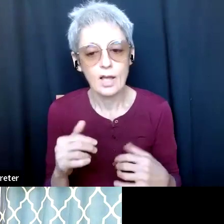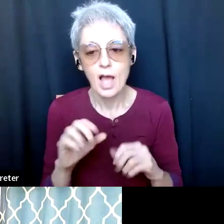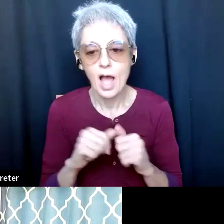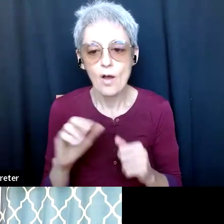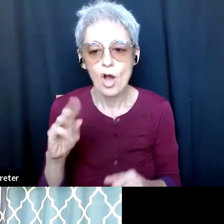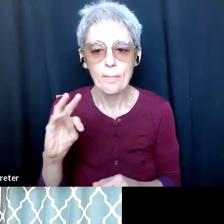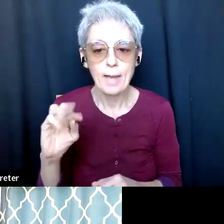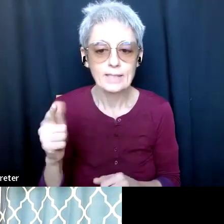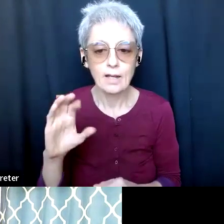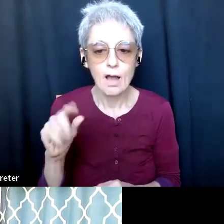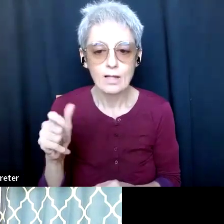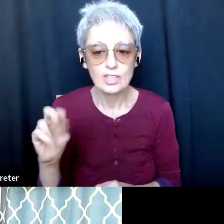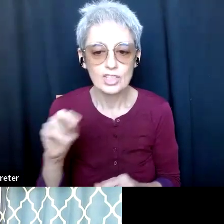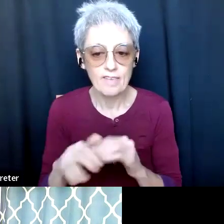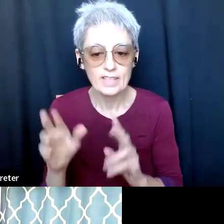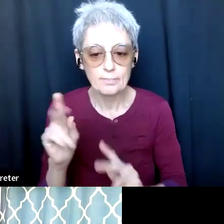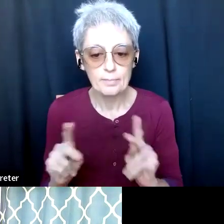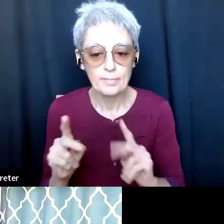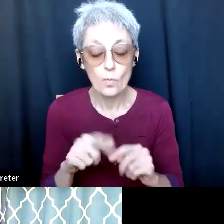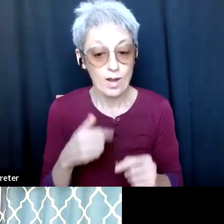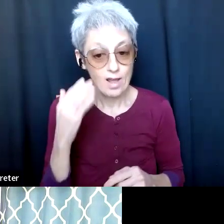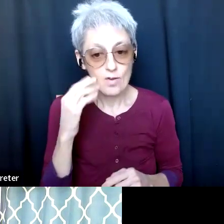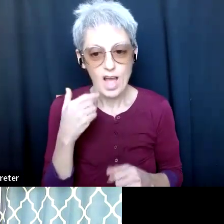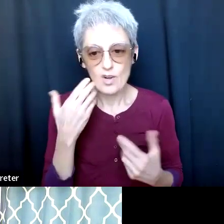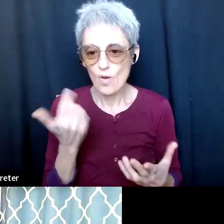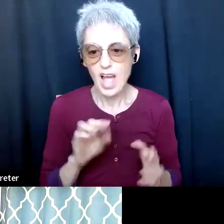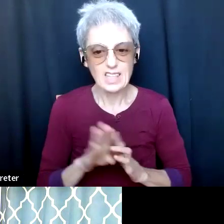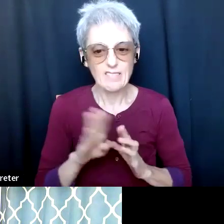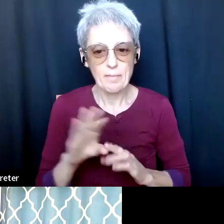Training effects, we don't study training effects in our group.